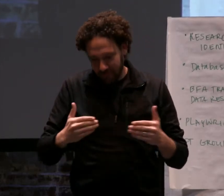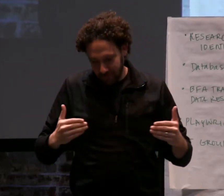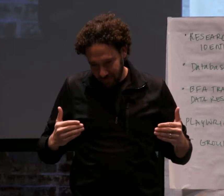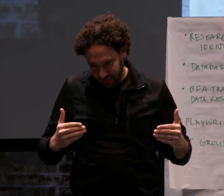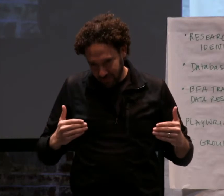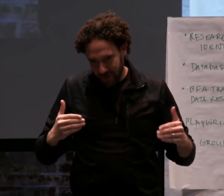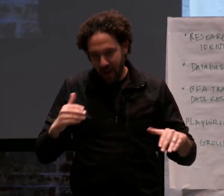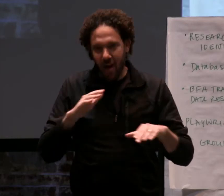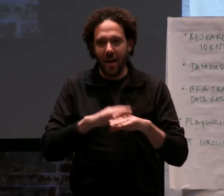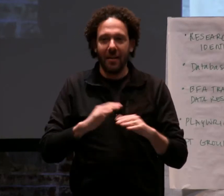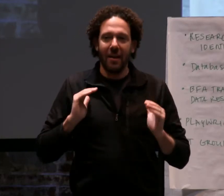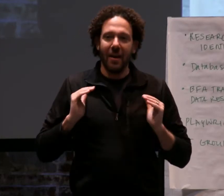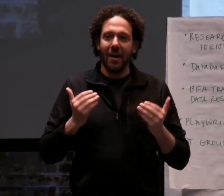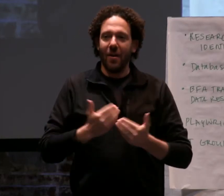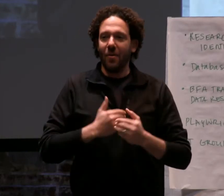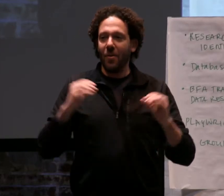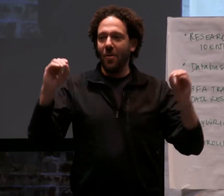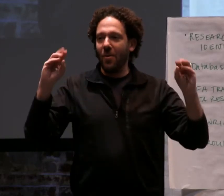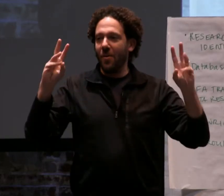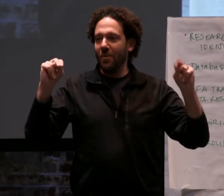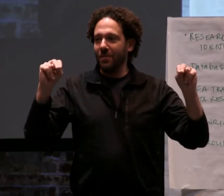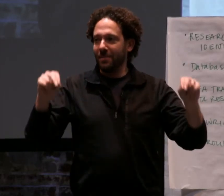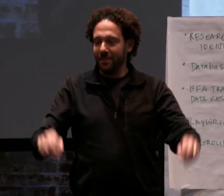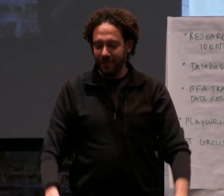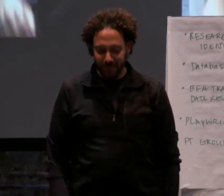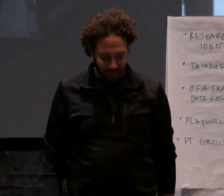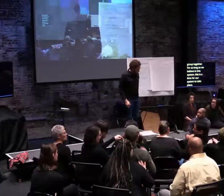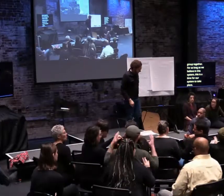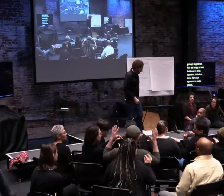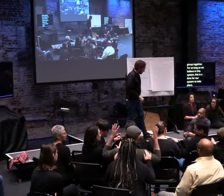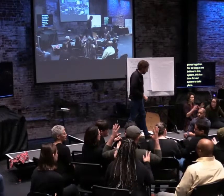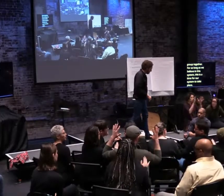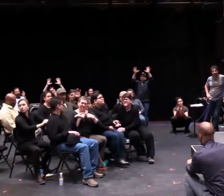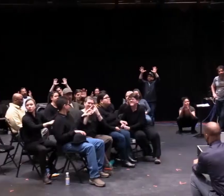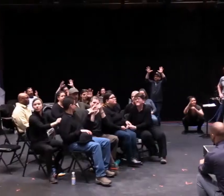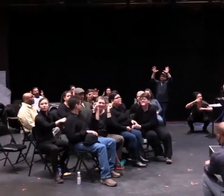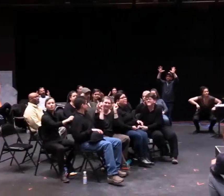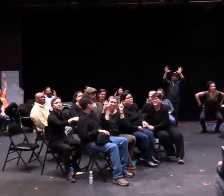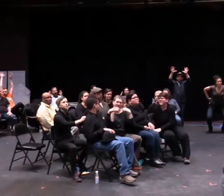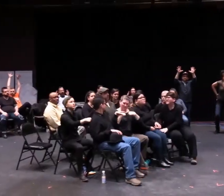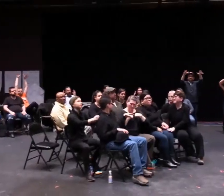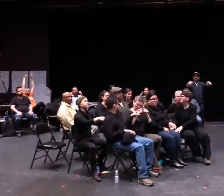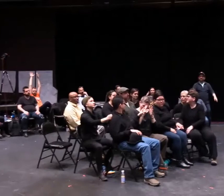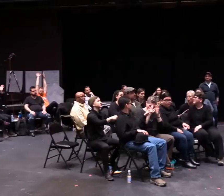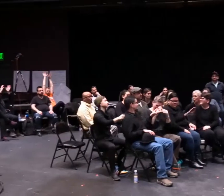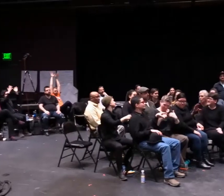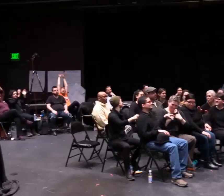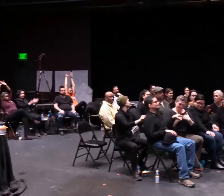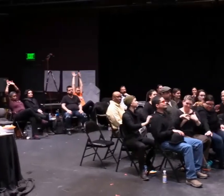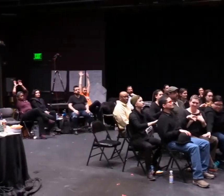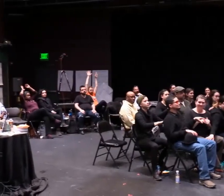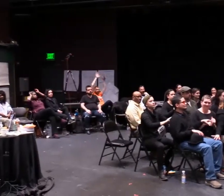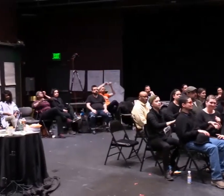To evolve our own ecosystem for that. This is our own. Our time.